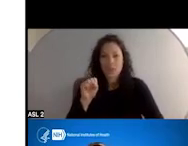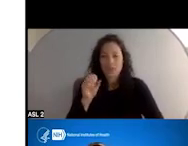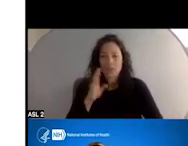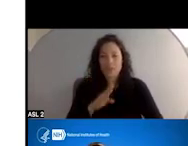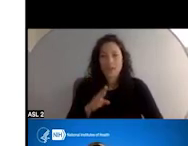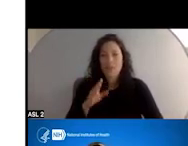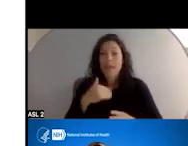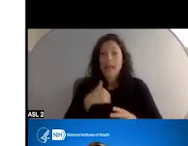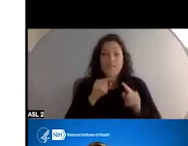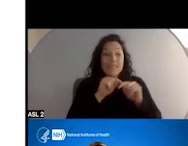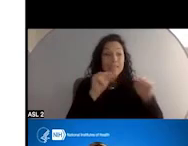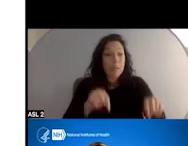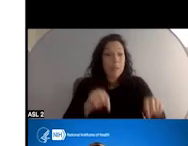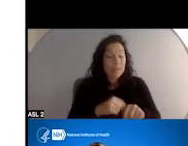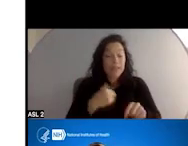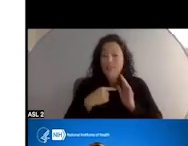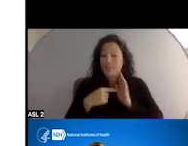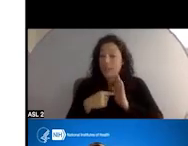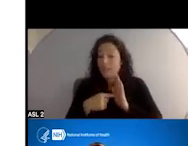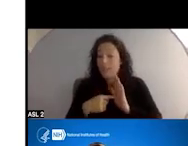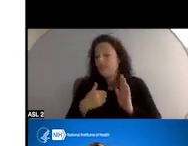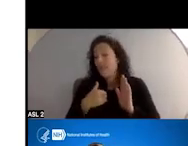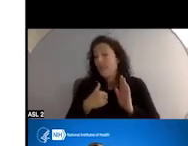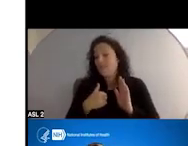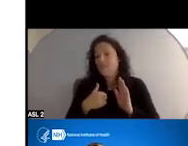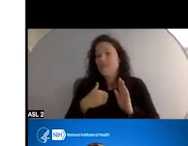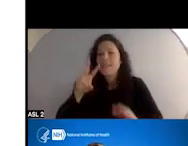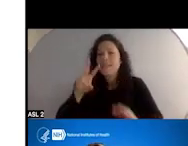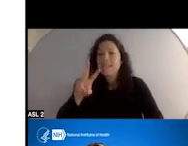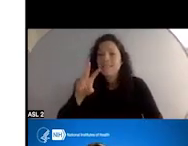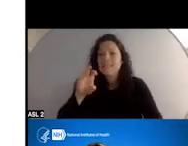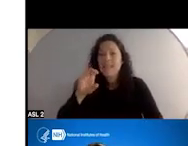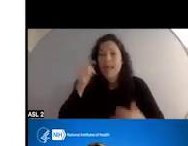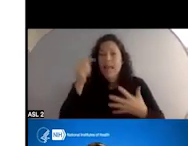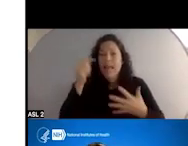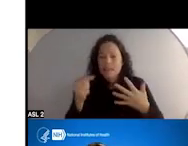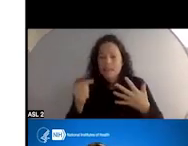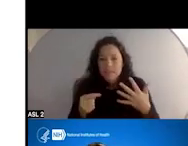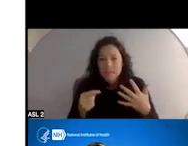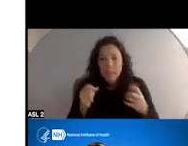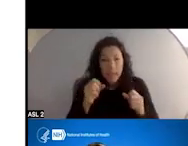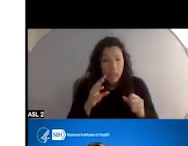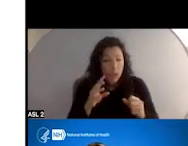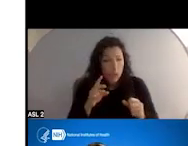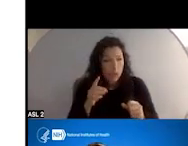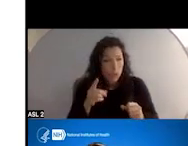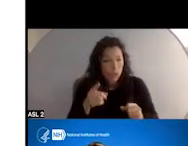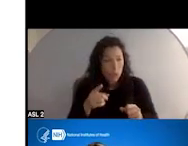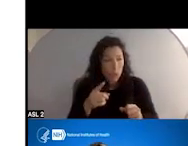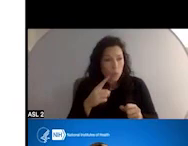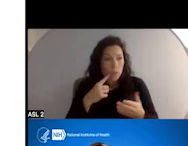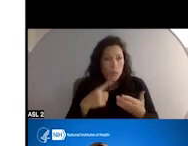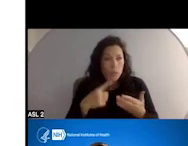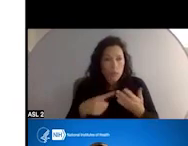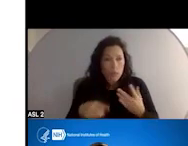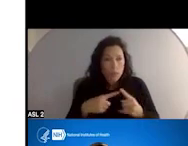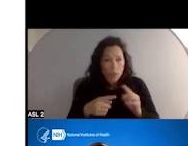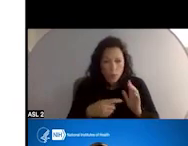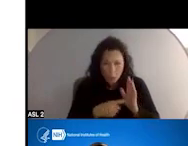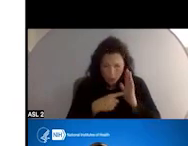There's samples. There's six elements. Can you speak to us about, is it required to address all of these elements?